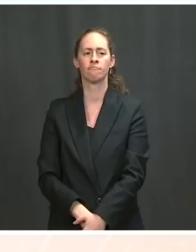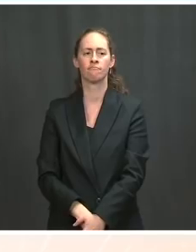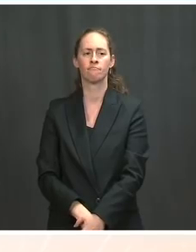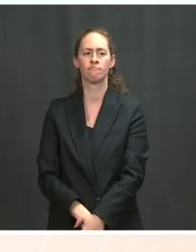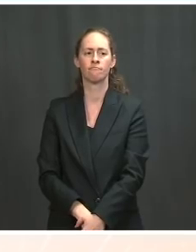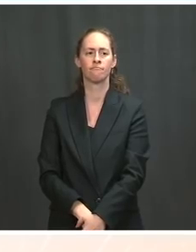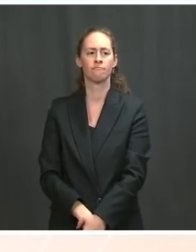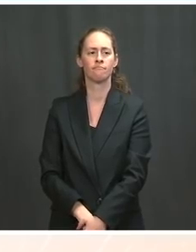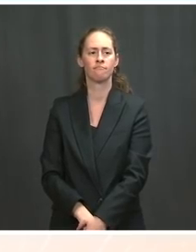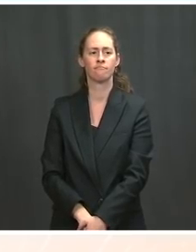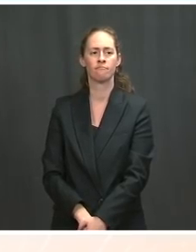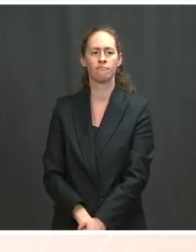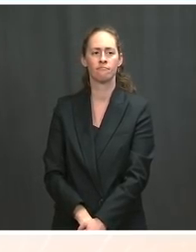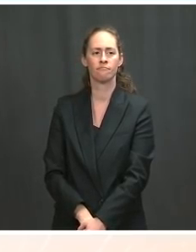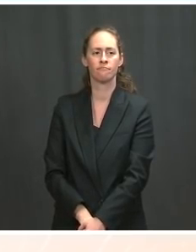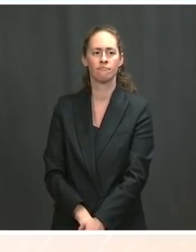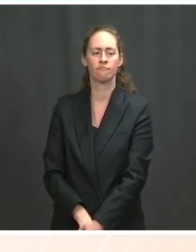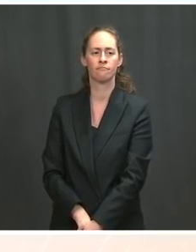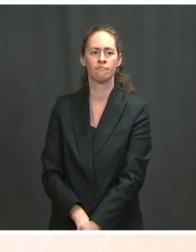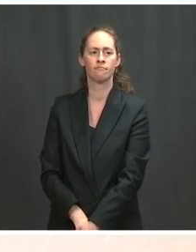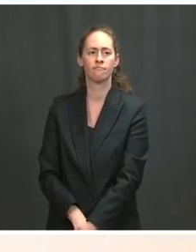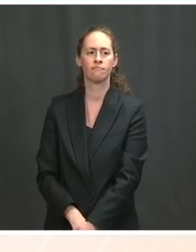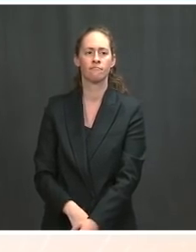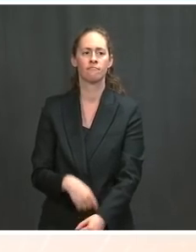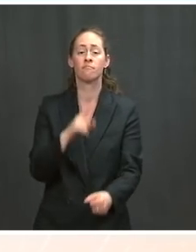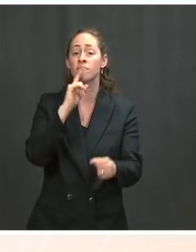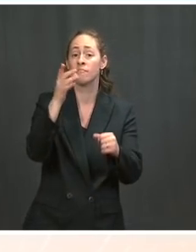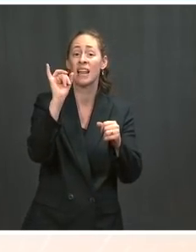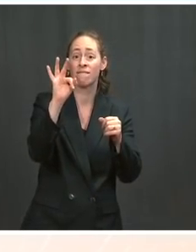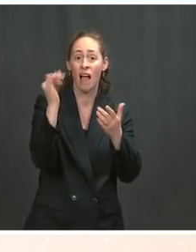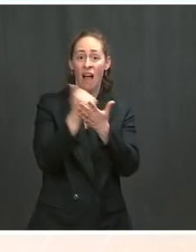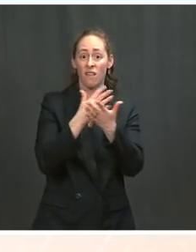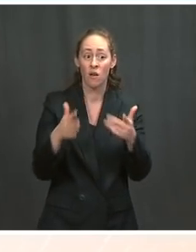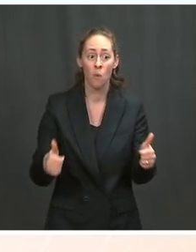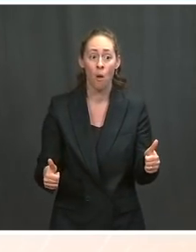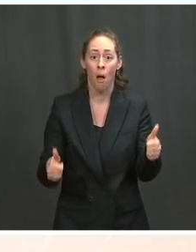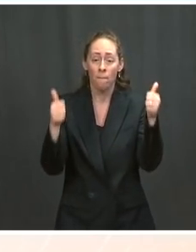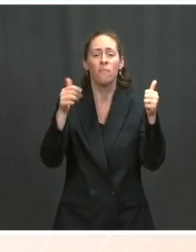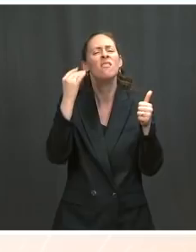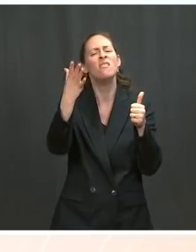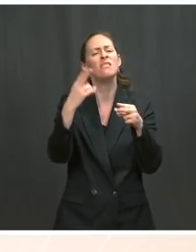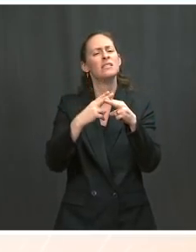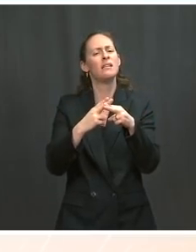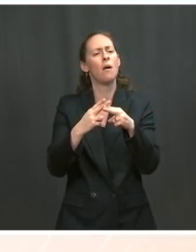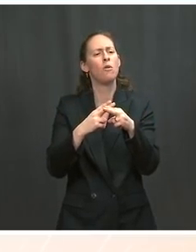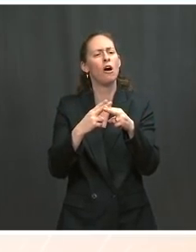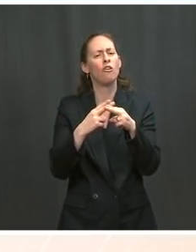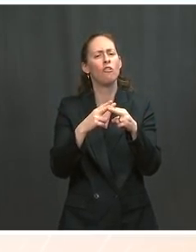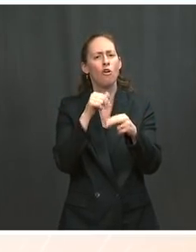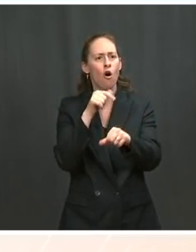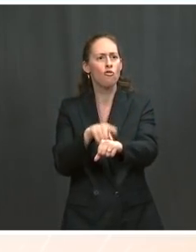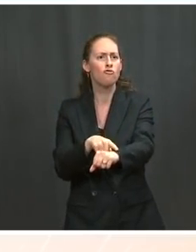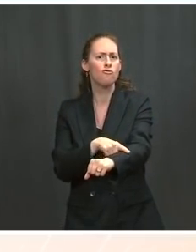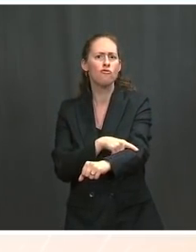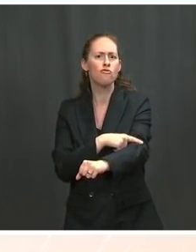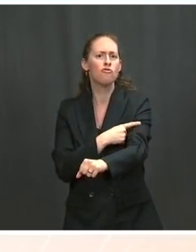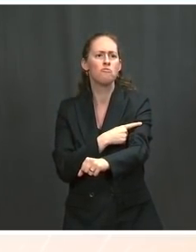and that the benefits far outweigh the risks. So that -- we look at it through, certainly, through that prism.